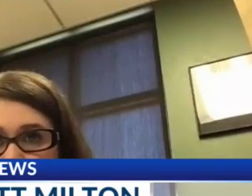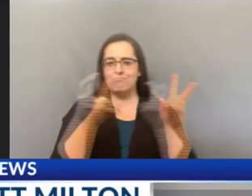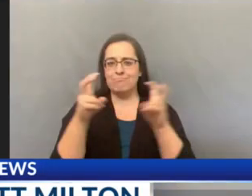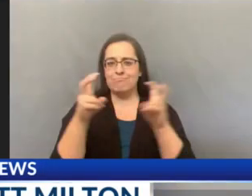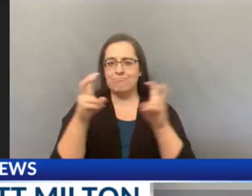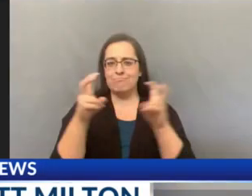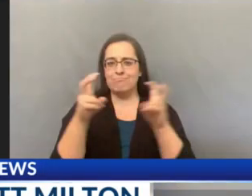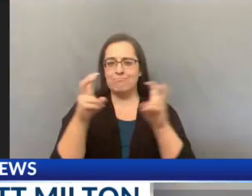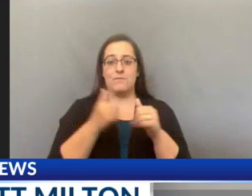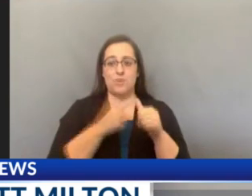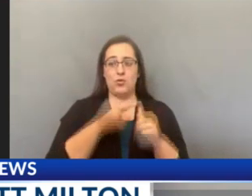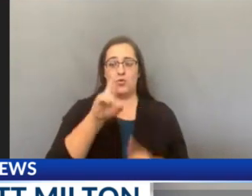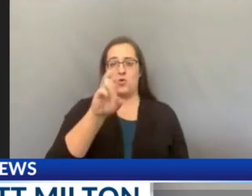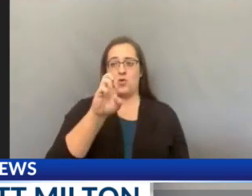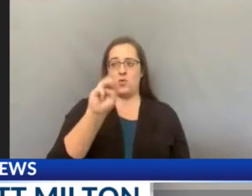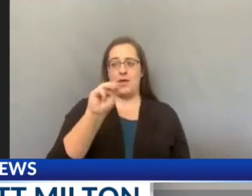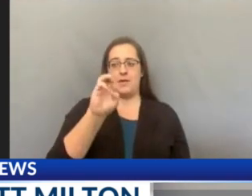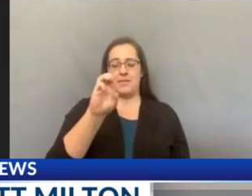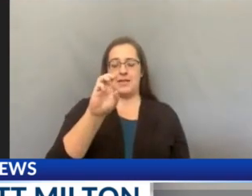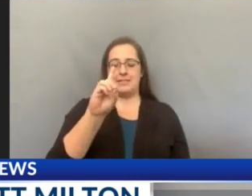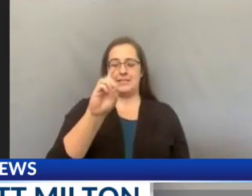SCIENCE BIRD. GOOD MORNING.